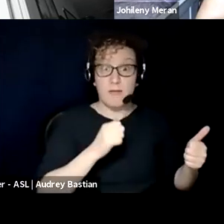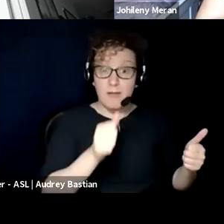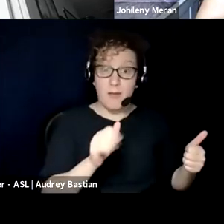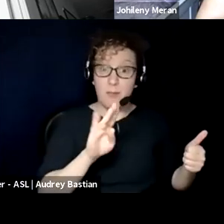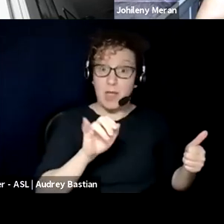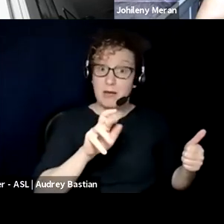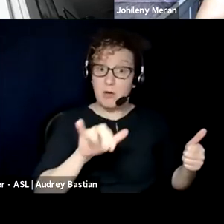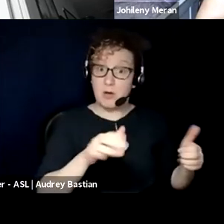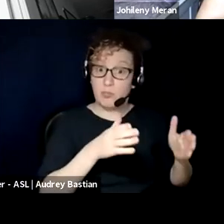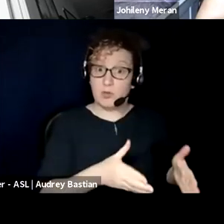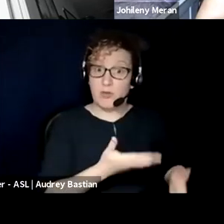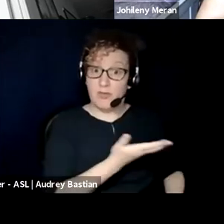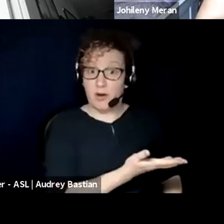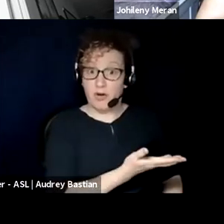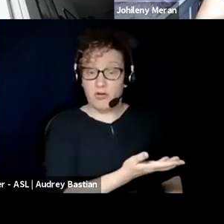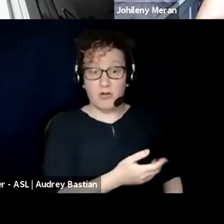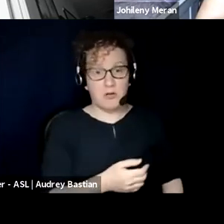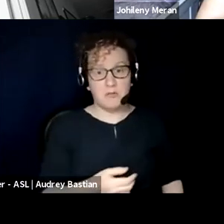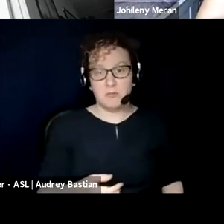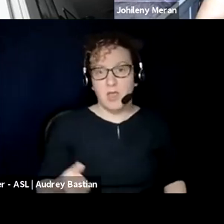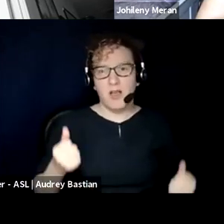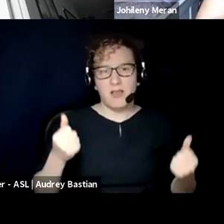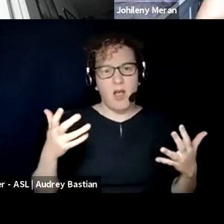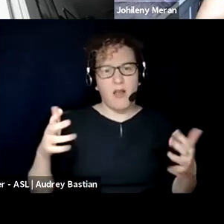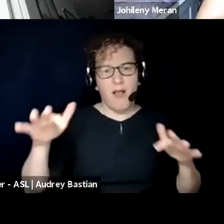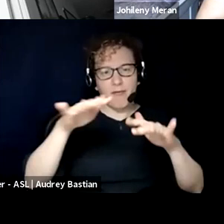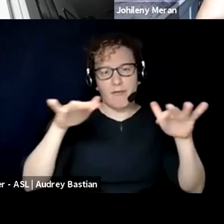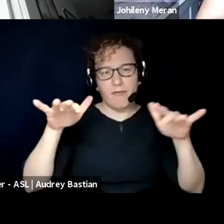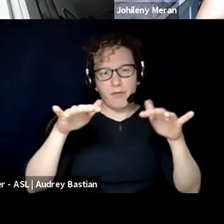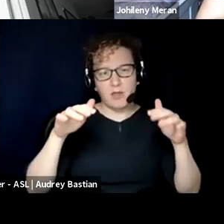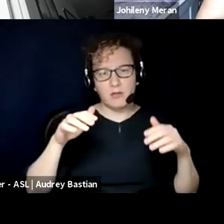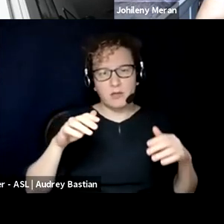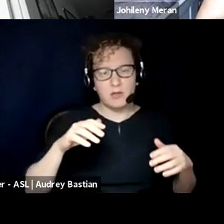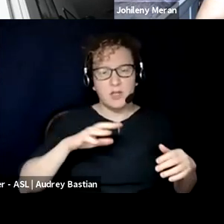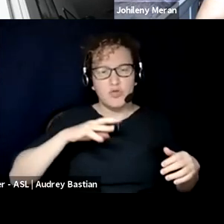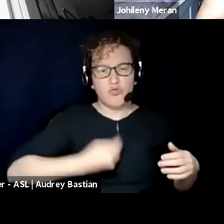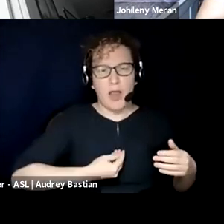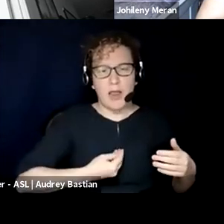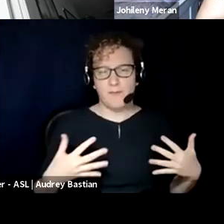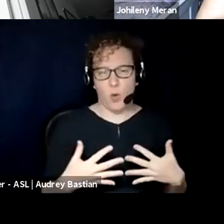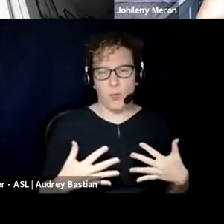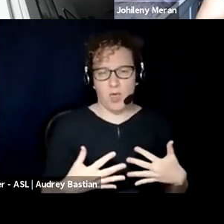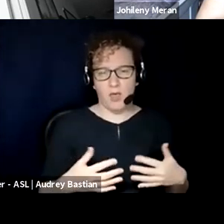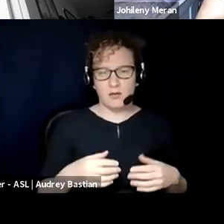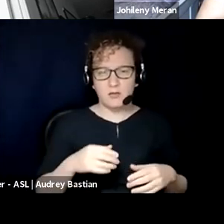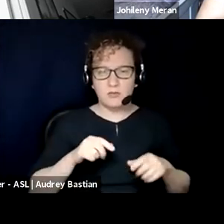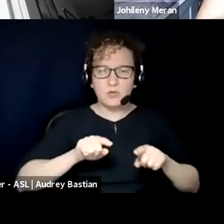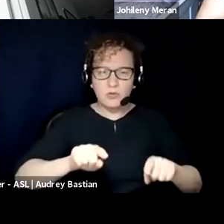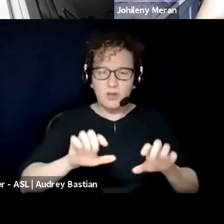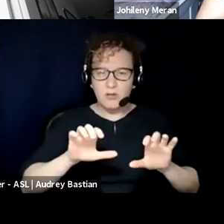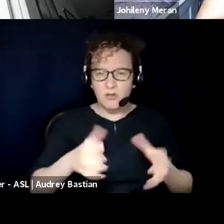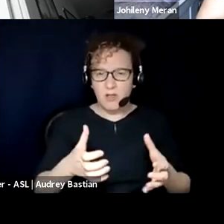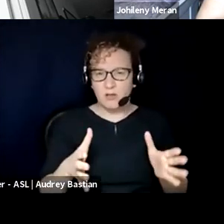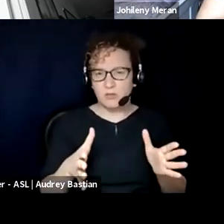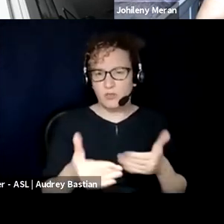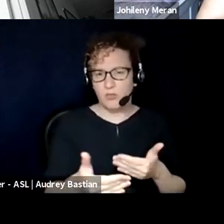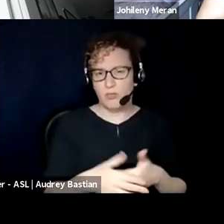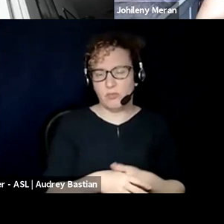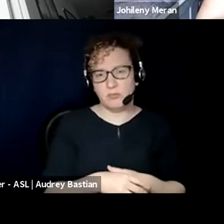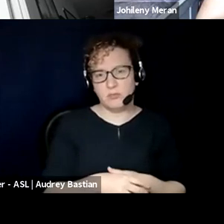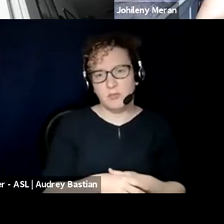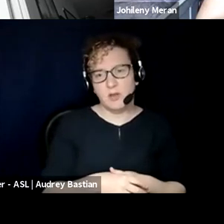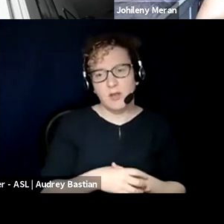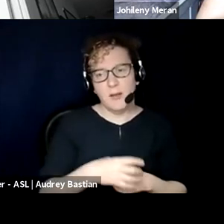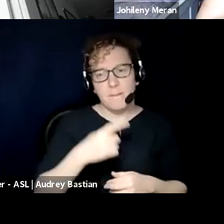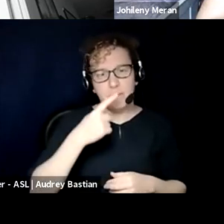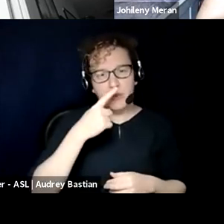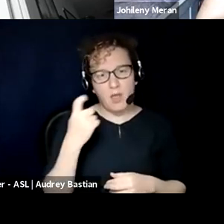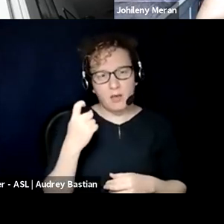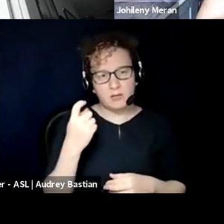there was a lot of transphobia that just happens in the classroom because you know although